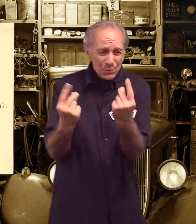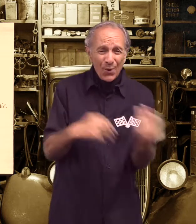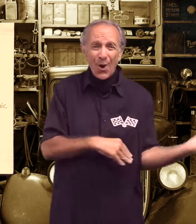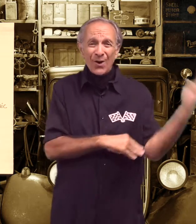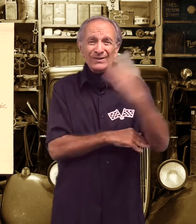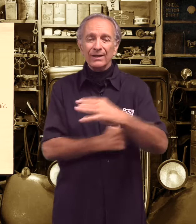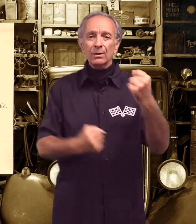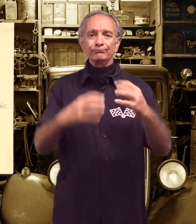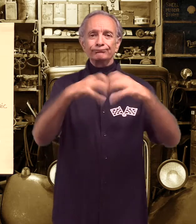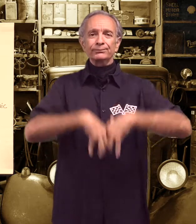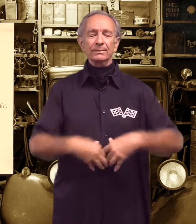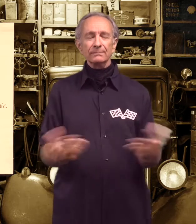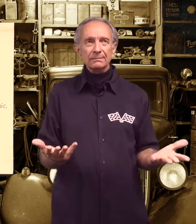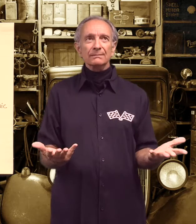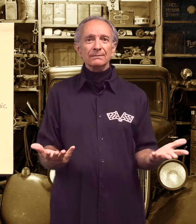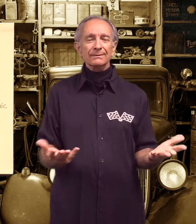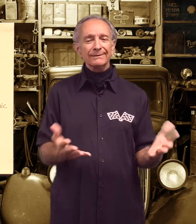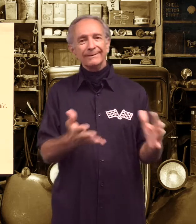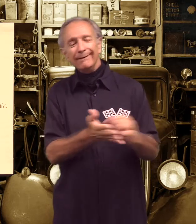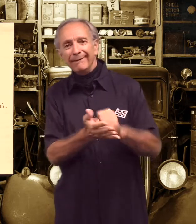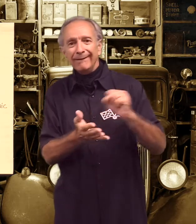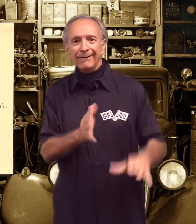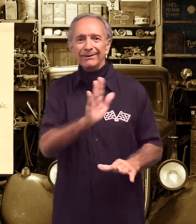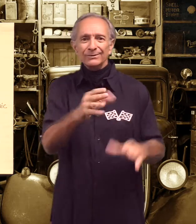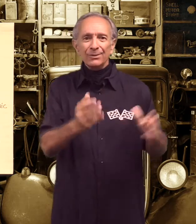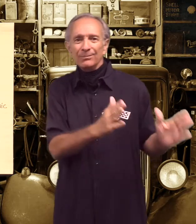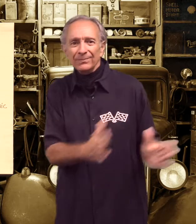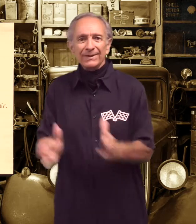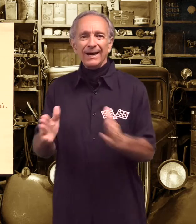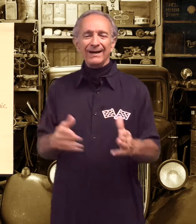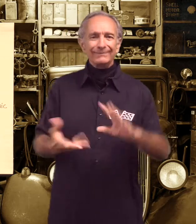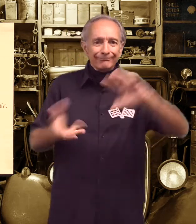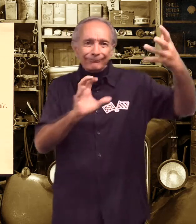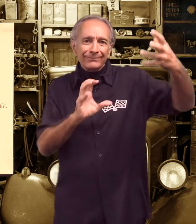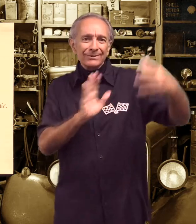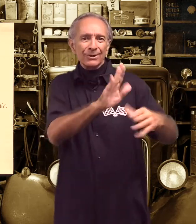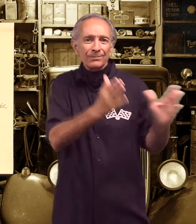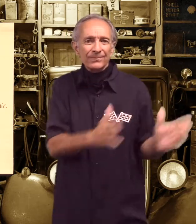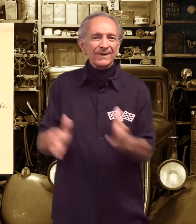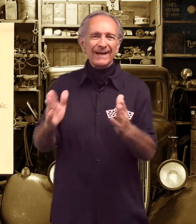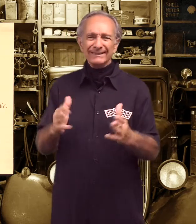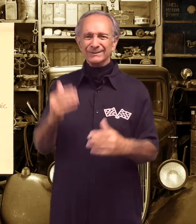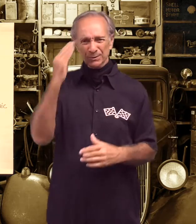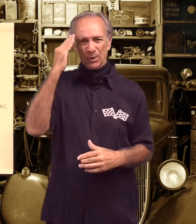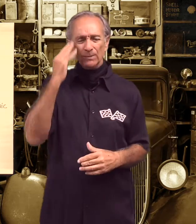all day and then suddenly the car breaks down! What a waste of plans! That really screws up your plans huh?